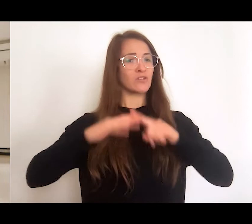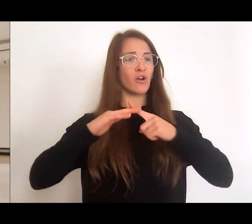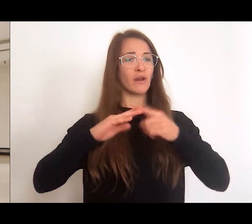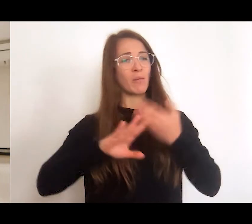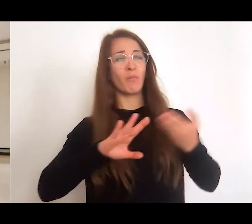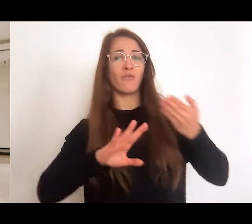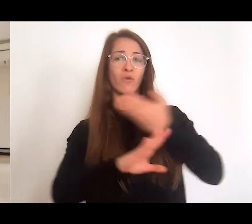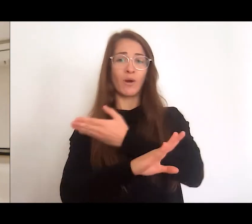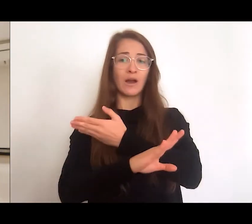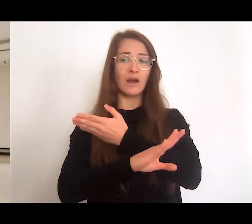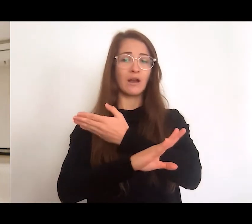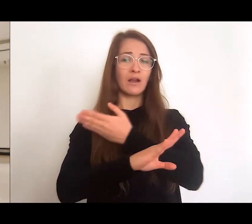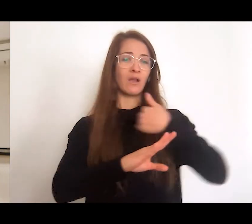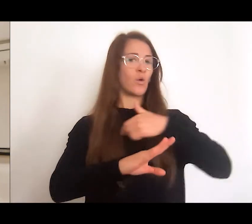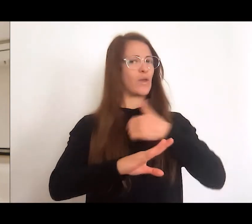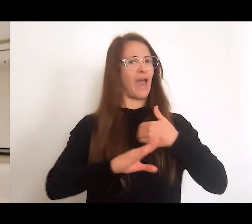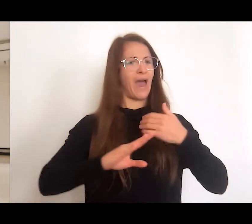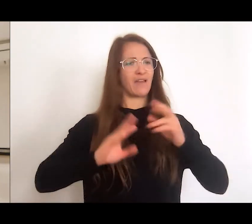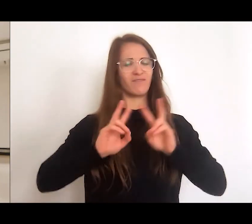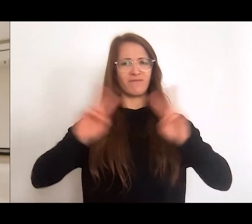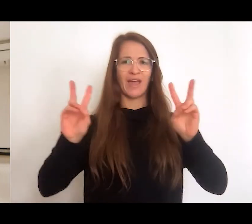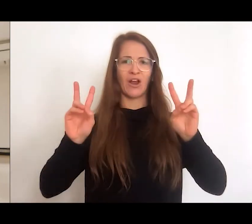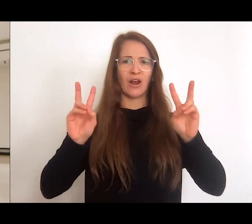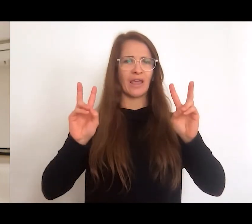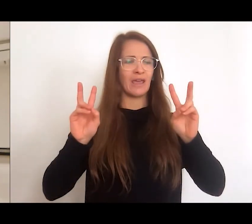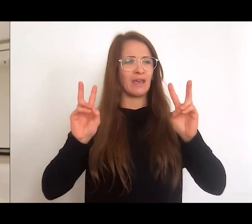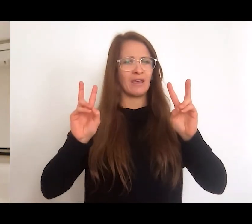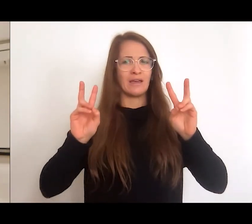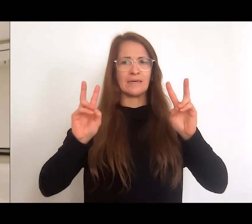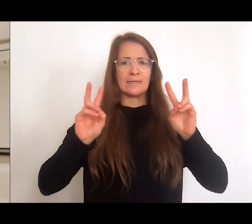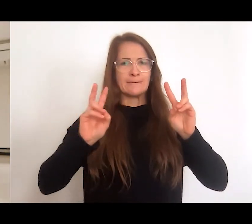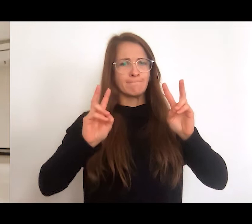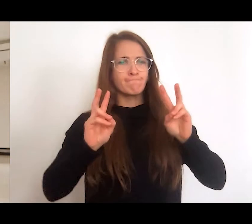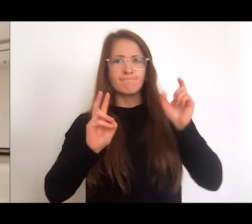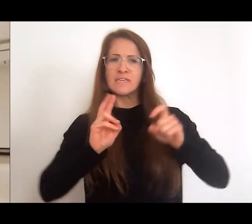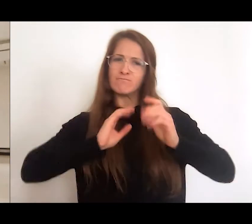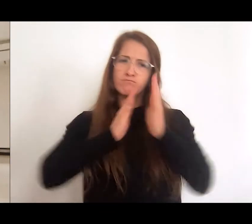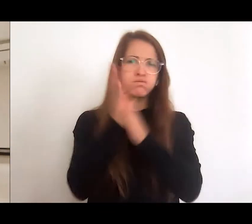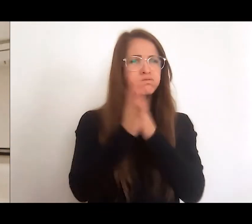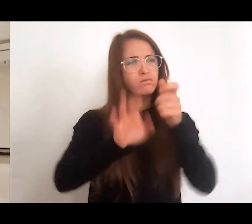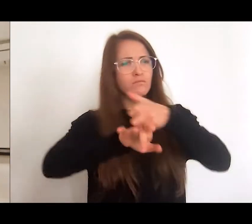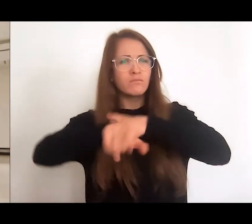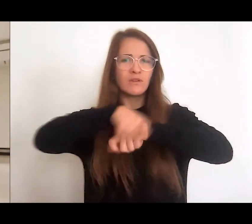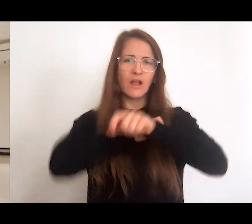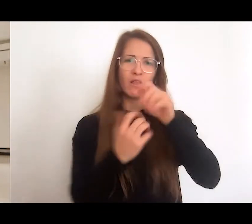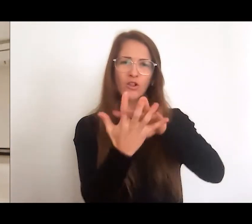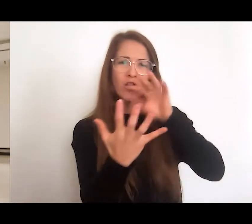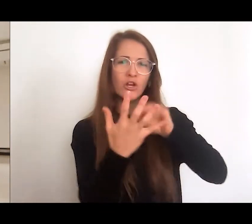THINK PEOPLE WHO STARTED OUT BEFORE THAT WE HAD A VERY STEEP LEARNING CURVE ON HOW TO START